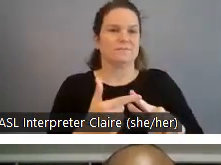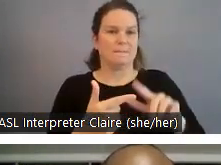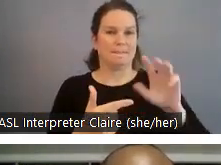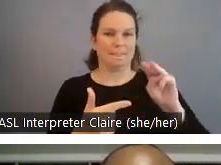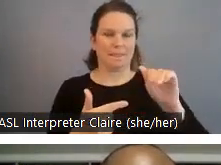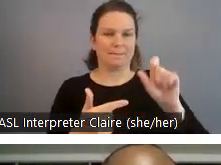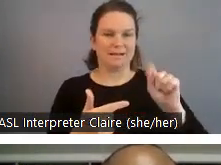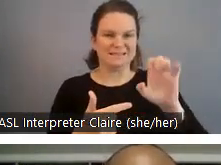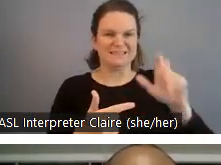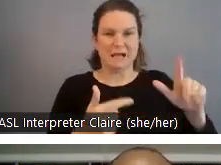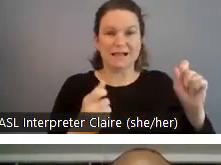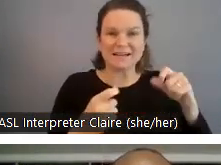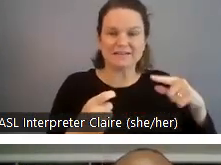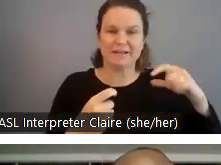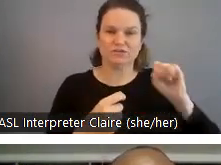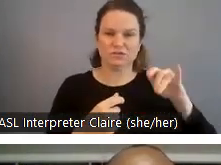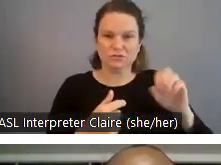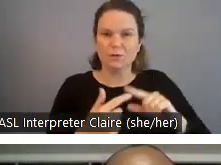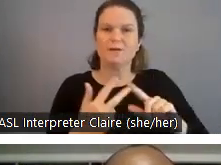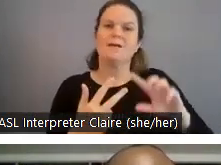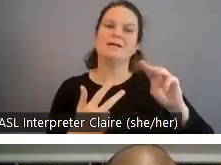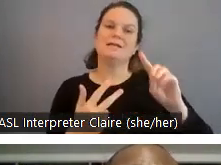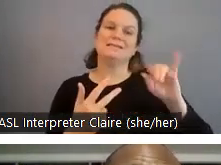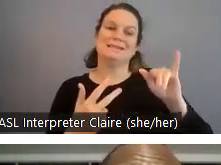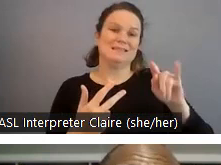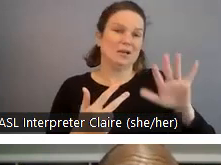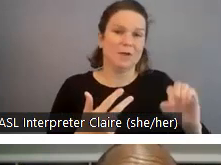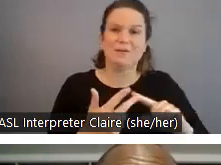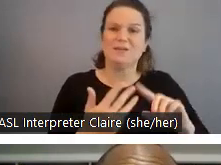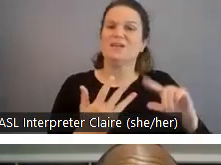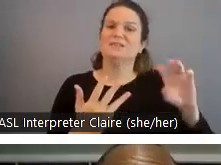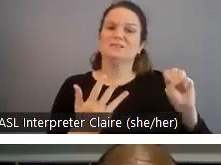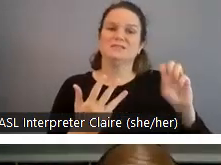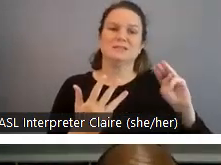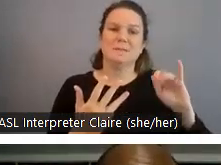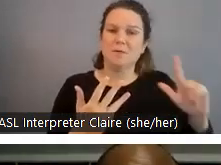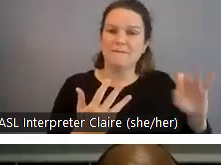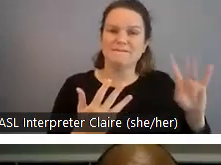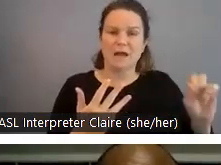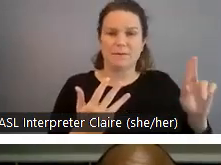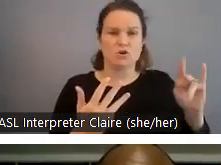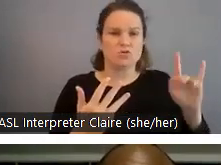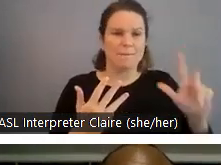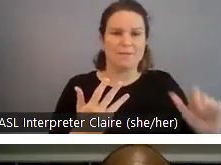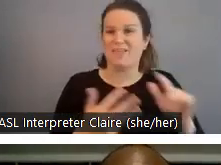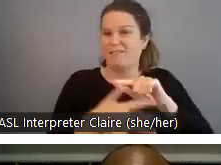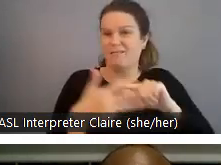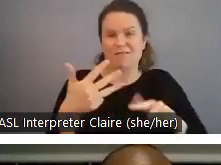Fiber Neuropathy. And despite all of these diagnoses, she's still struggling 20 hours a day, spending